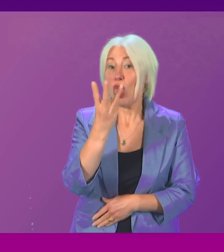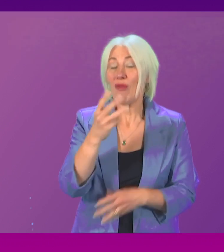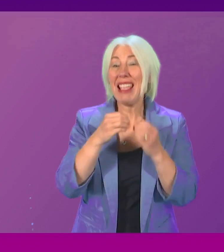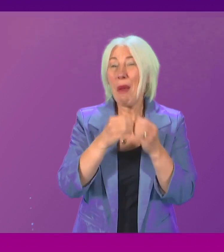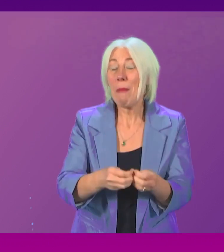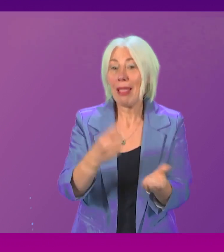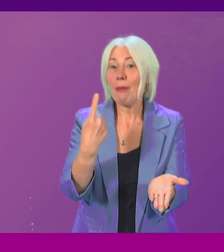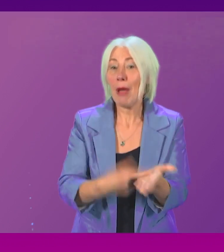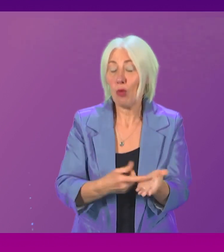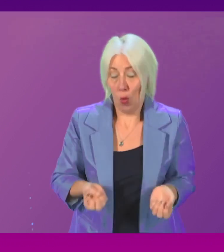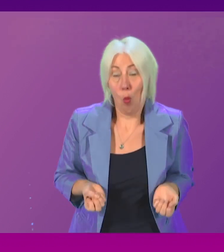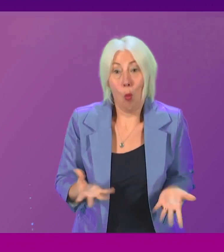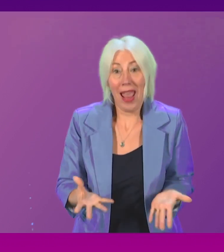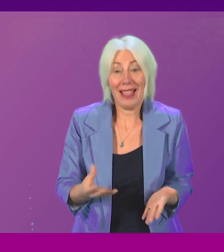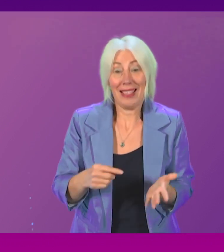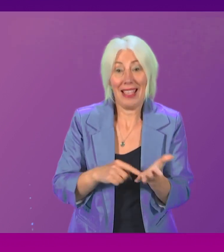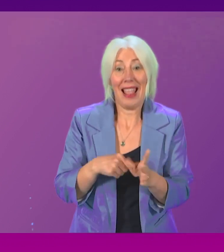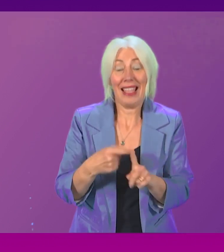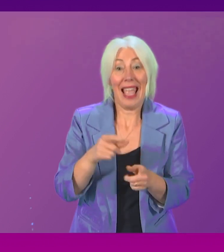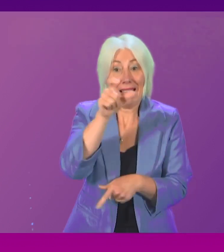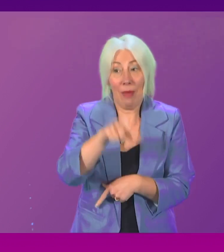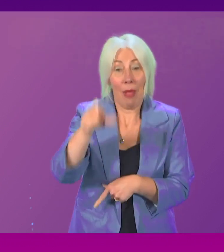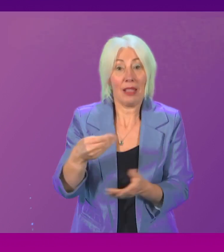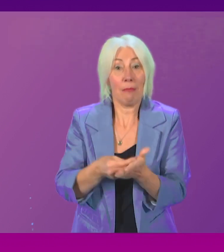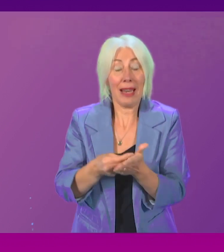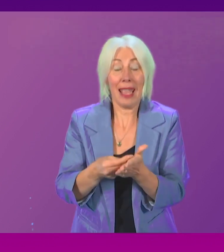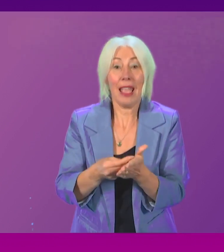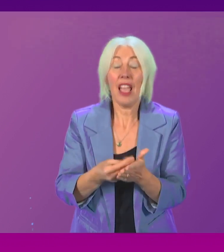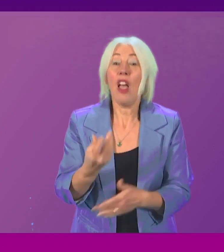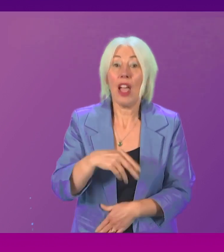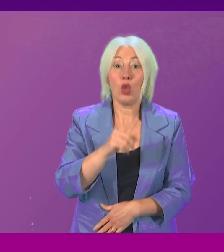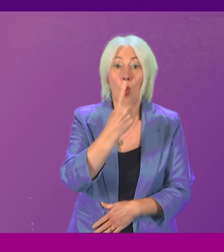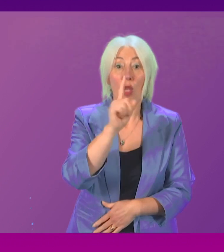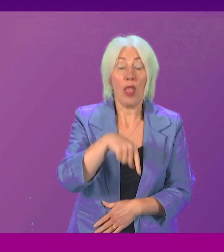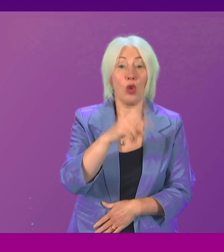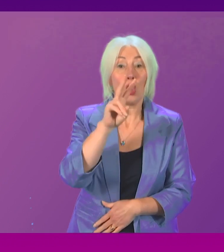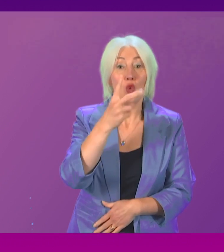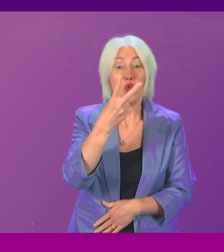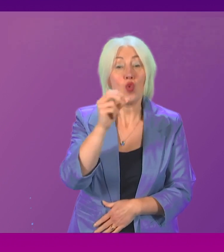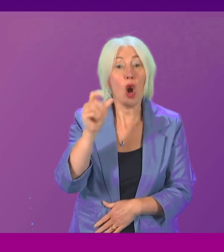taxpayers’ money being wasted since 2007—that is £1,200 for every household in Scotland.